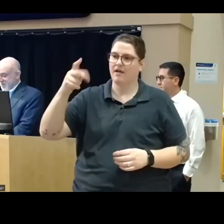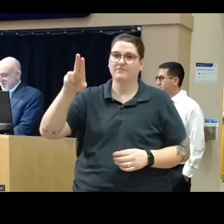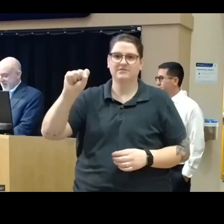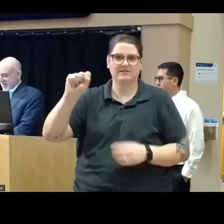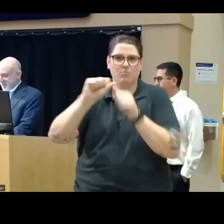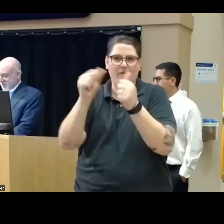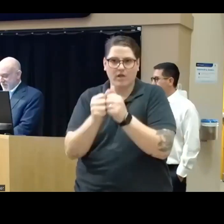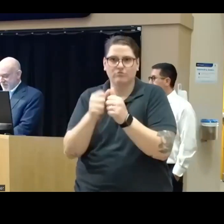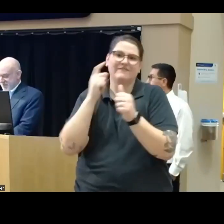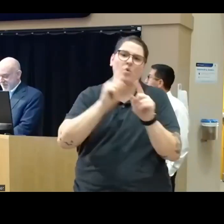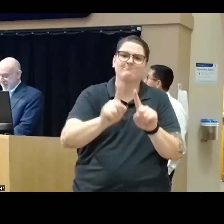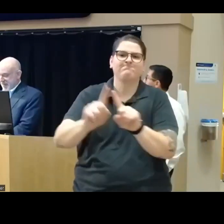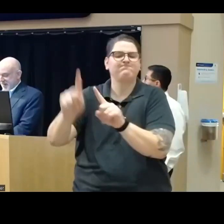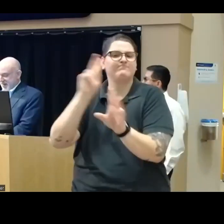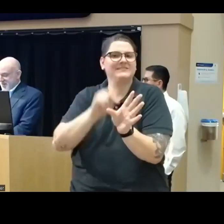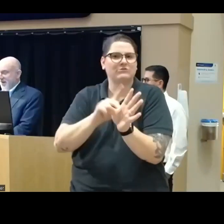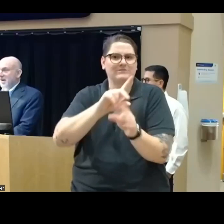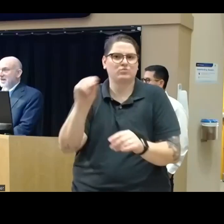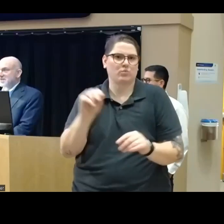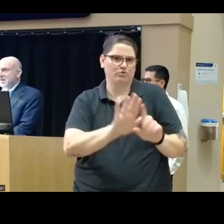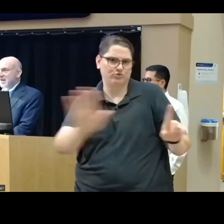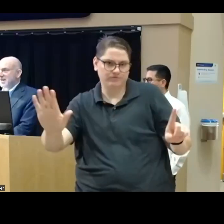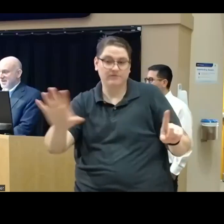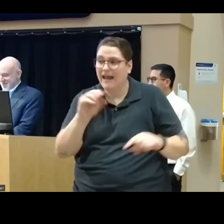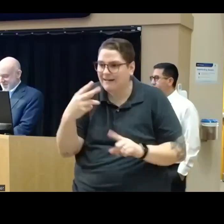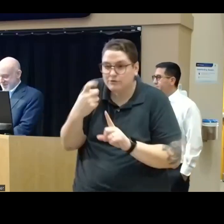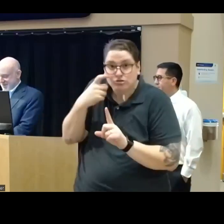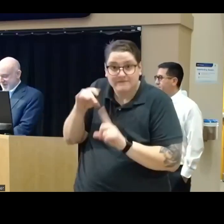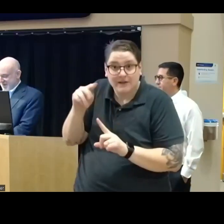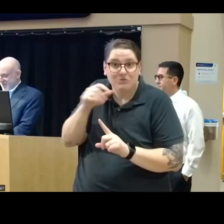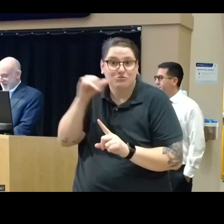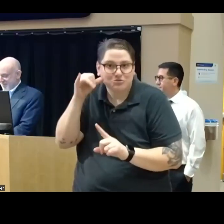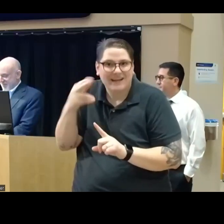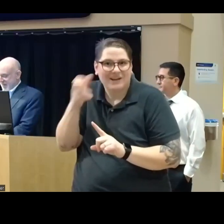across psychiatric disorders and he just found out yesterday that he's receiving another Grant